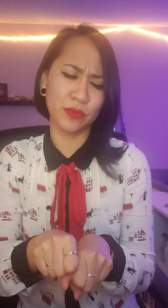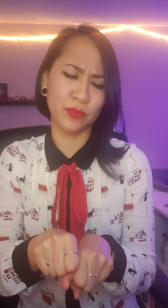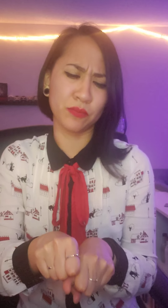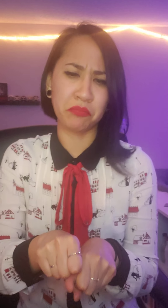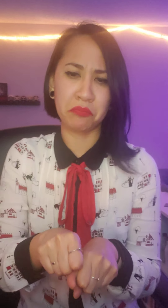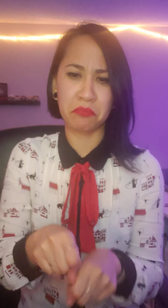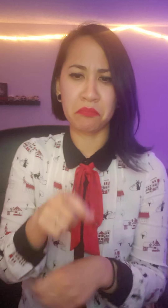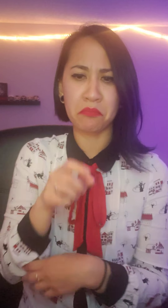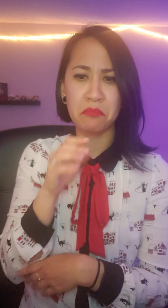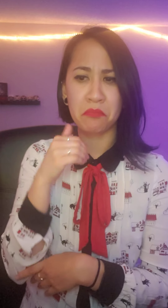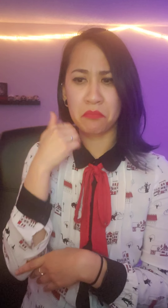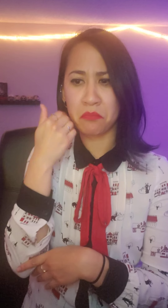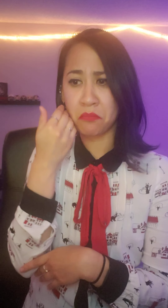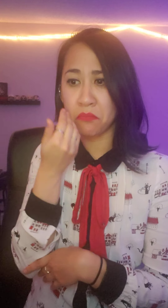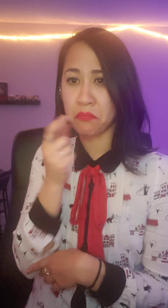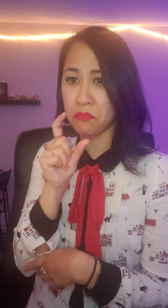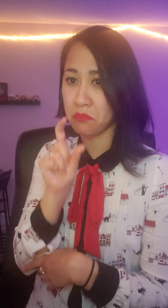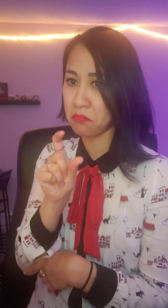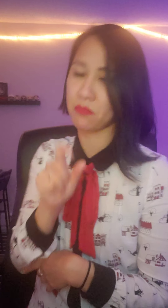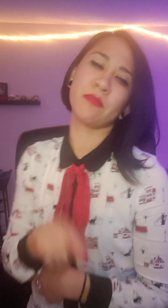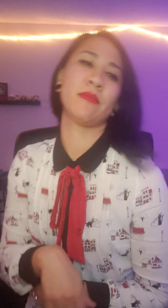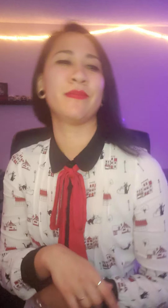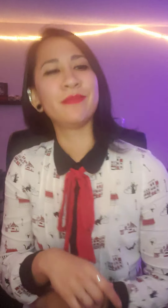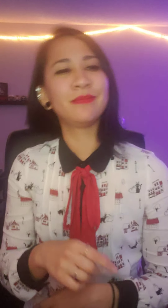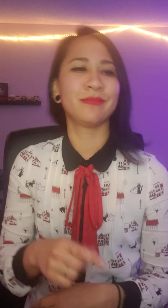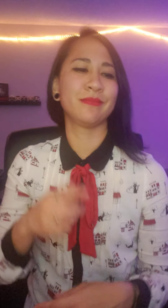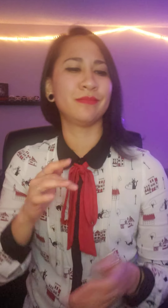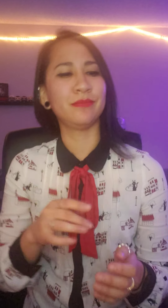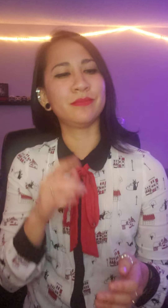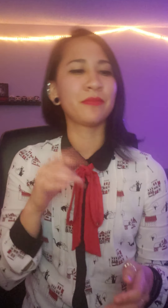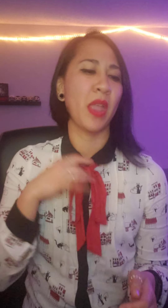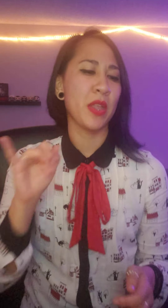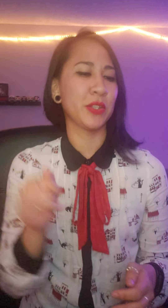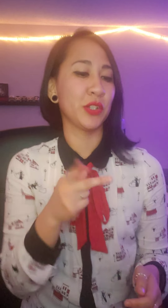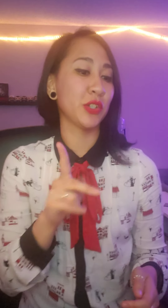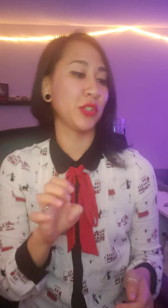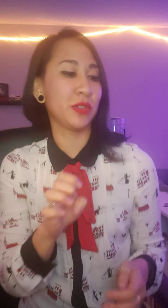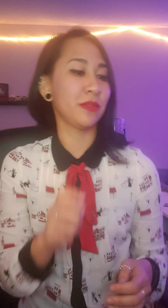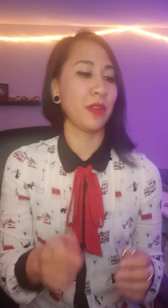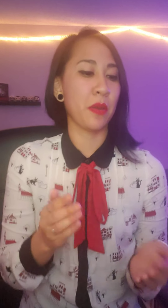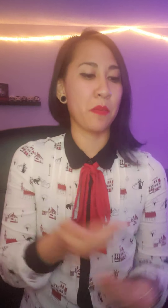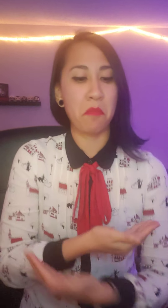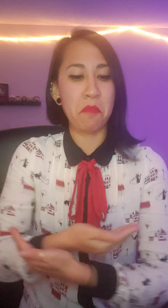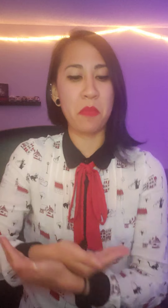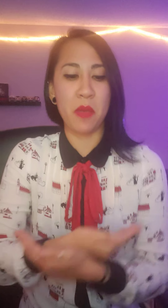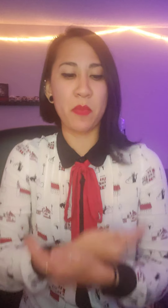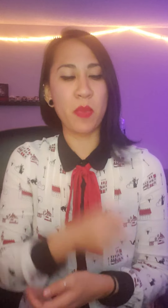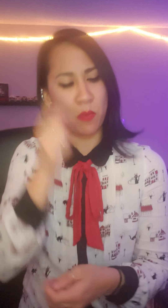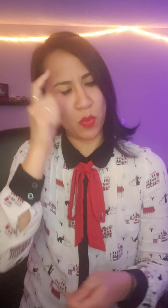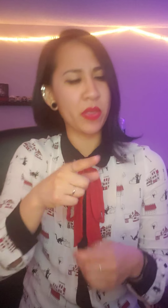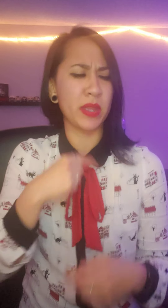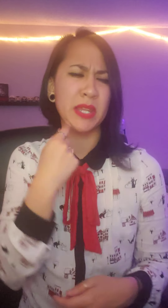Insecurities and self-esteem issues But Jacob Christ, baby Jakey, baby brother, Baby J